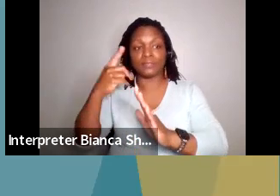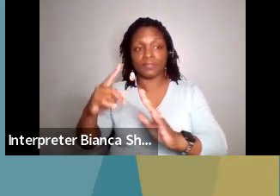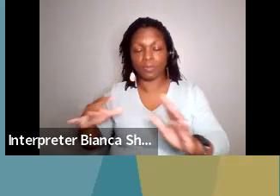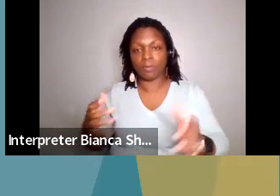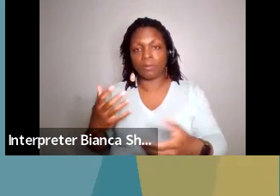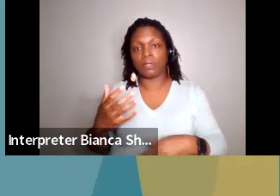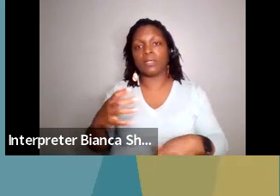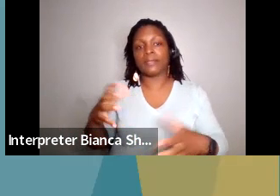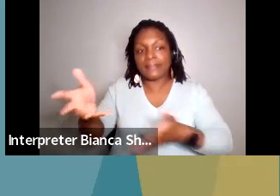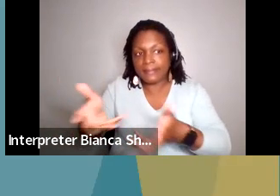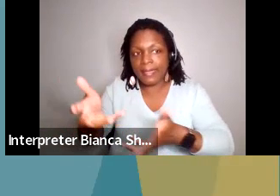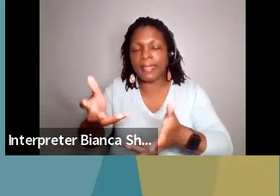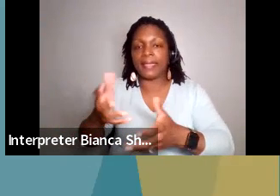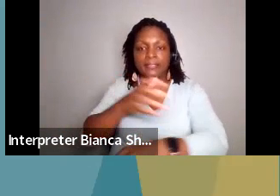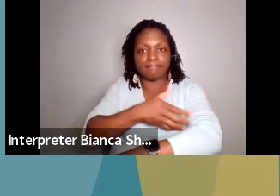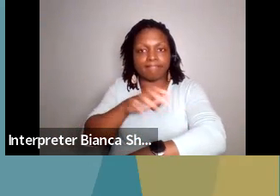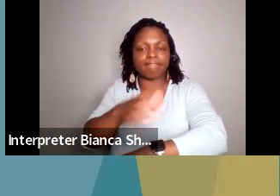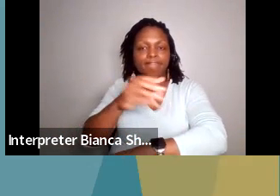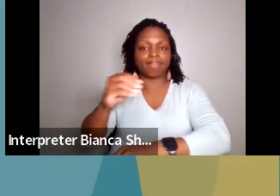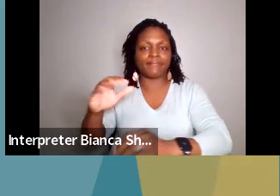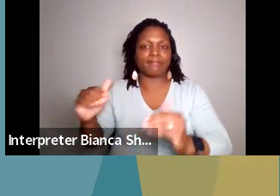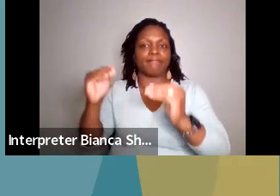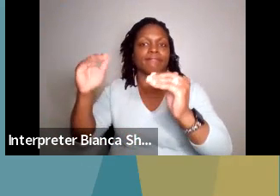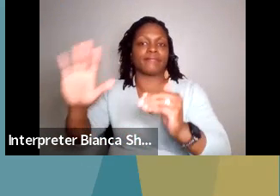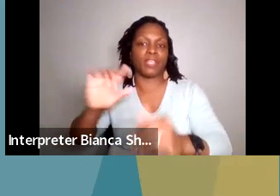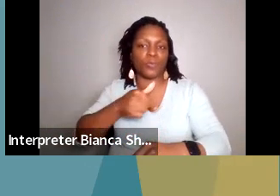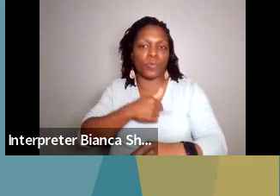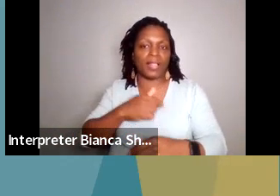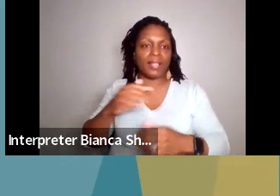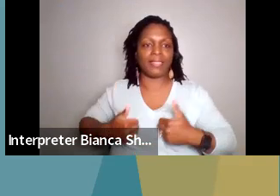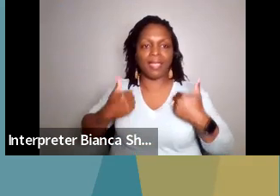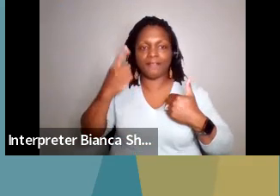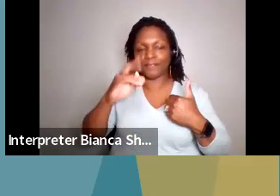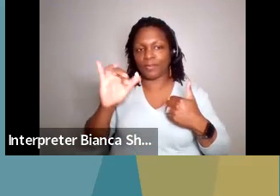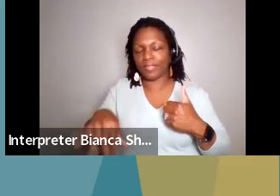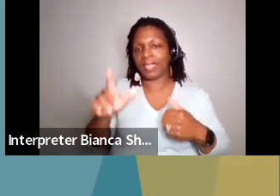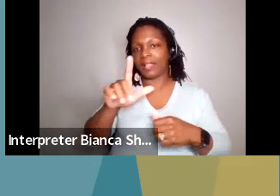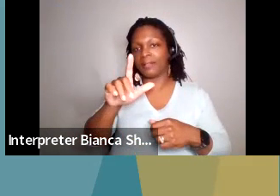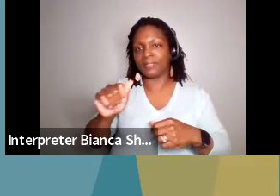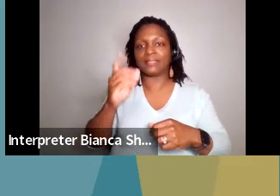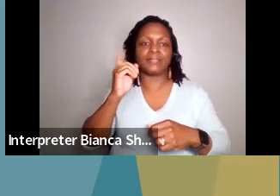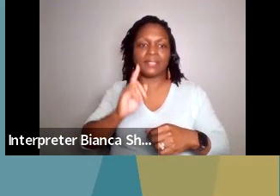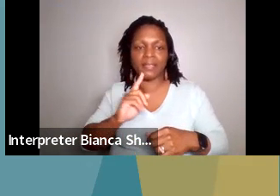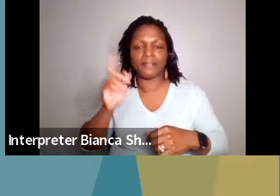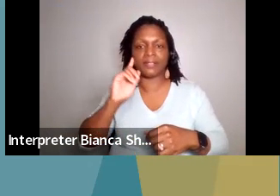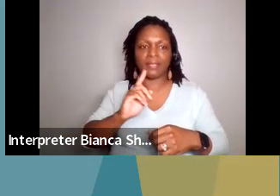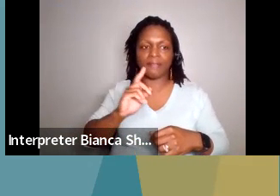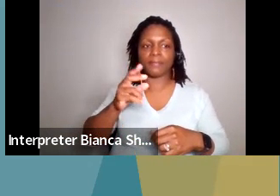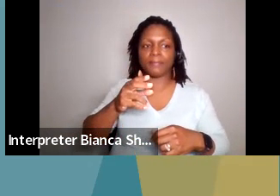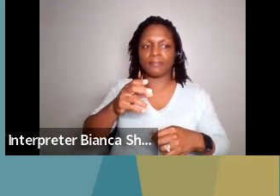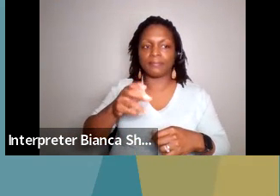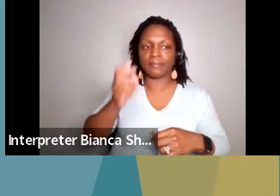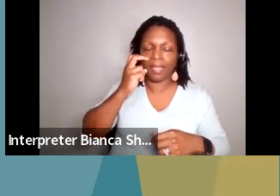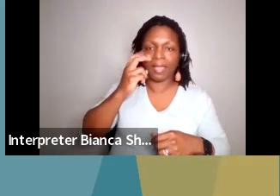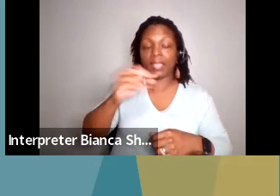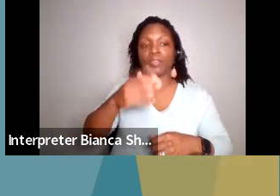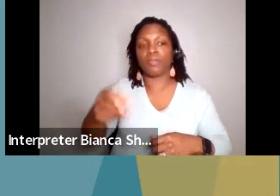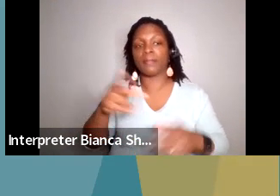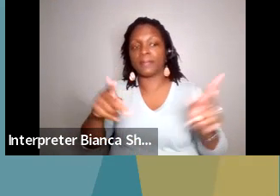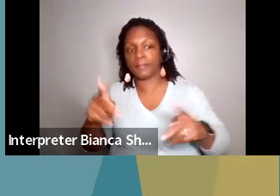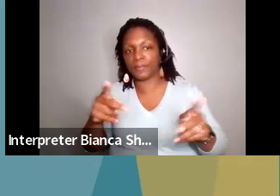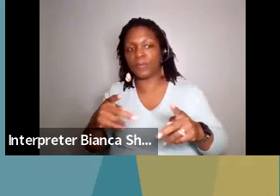Last year there was a vote to establish strategic priorities up through 2024 and those priorities include enhancing community engagement.